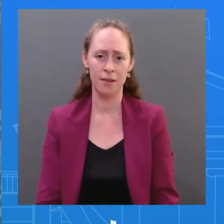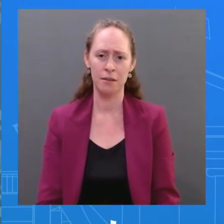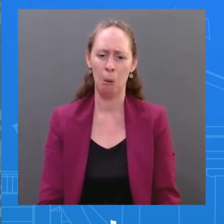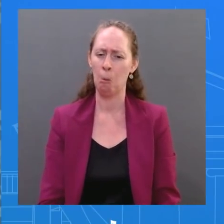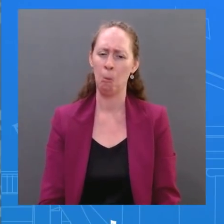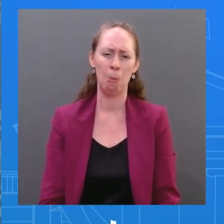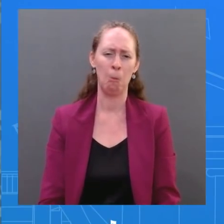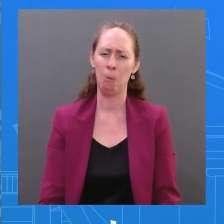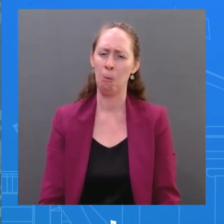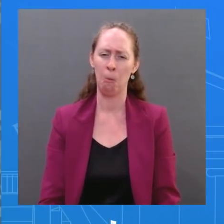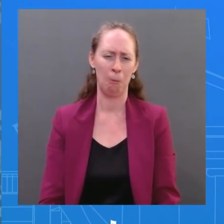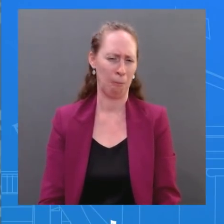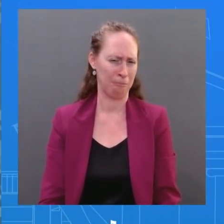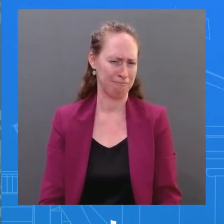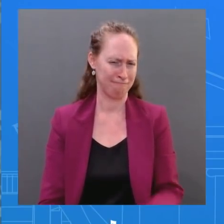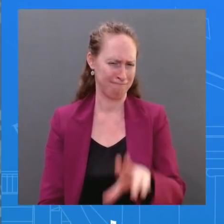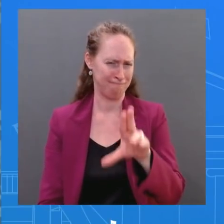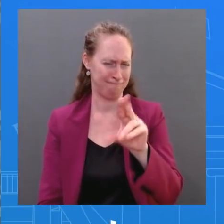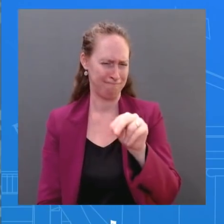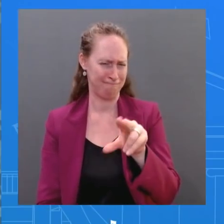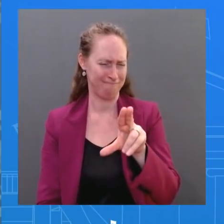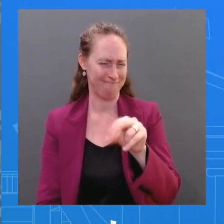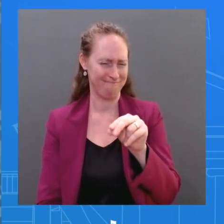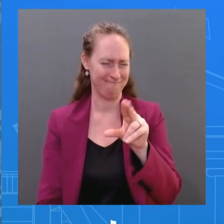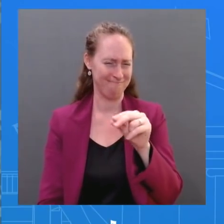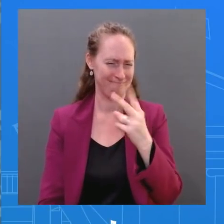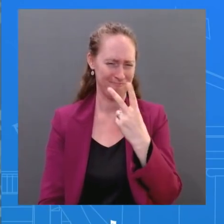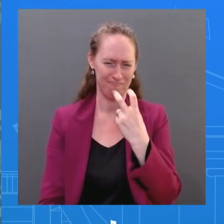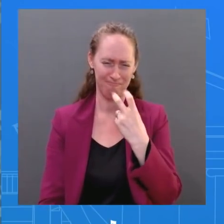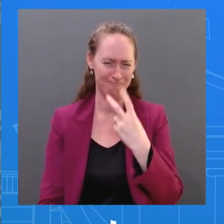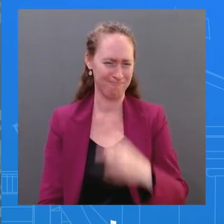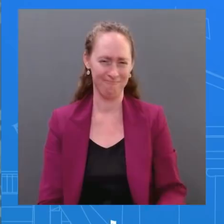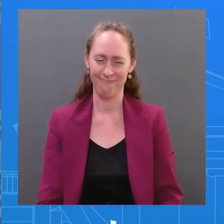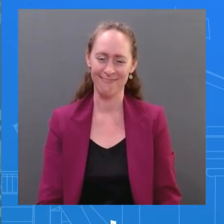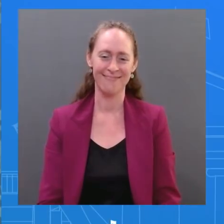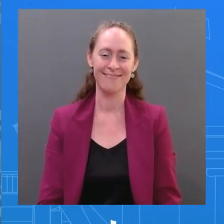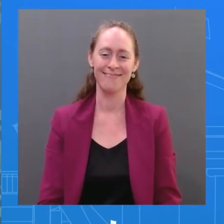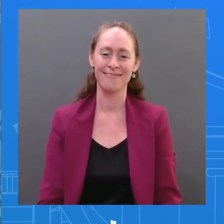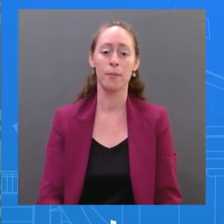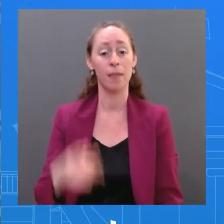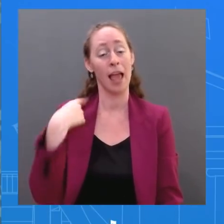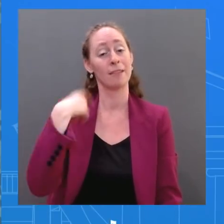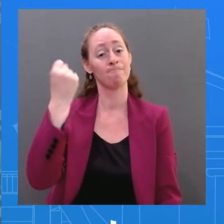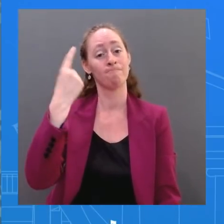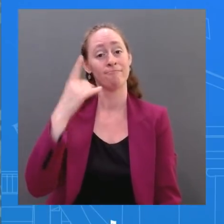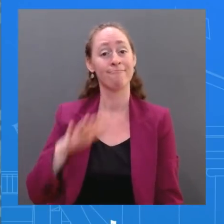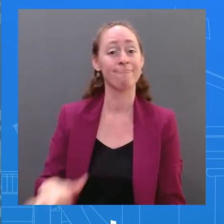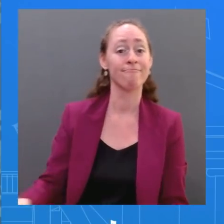We know that the American people are feeling the high costs. We understand what they are feeling.